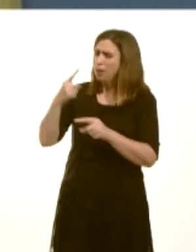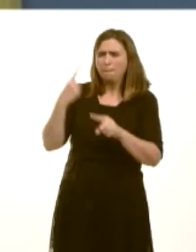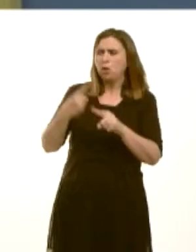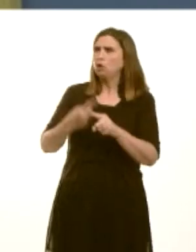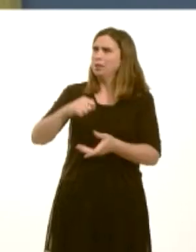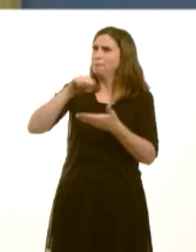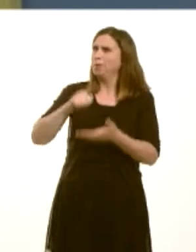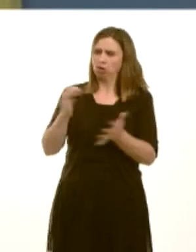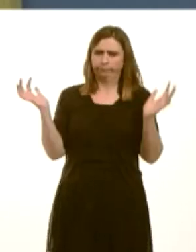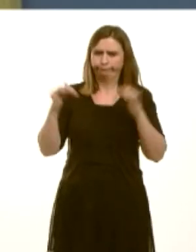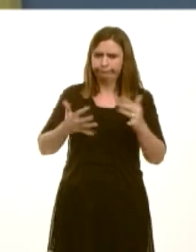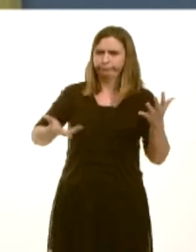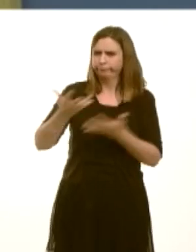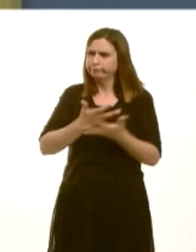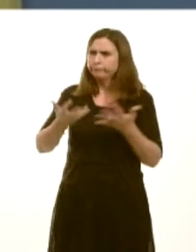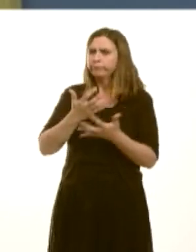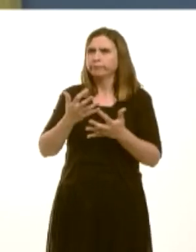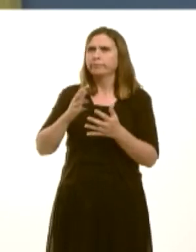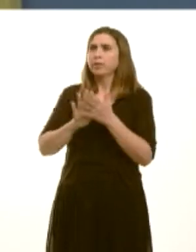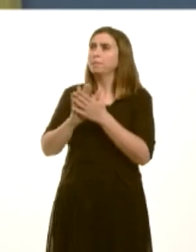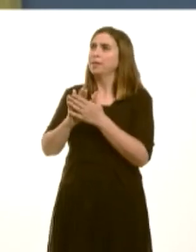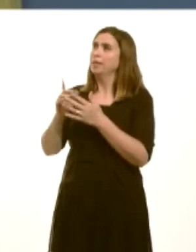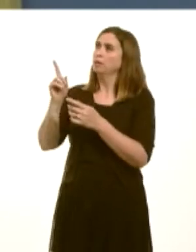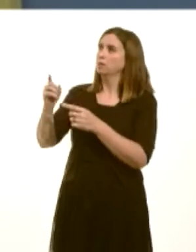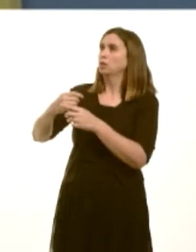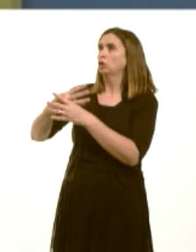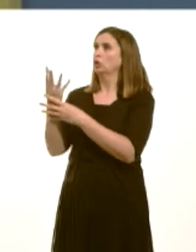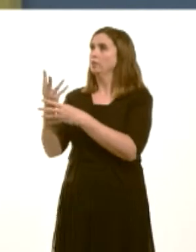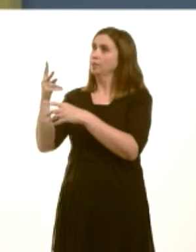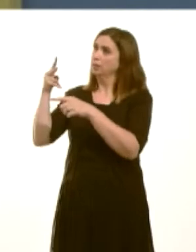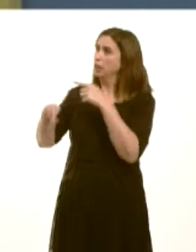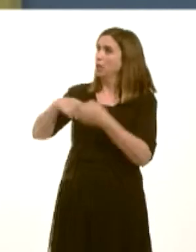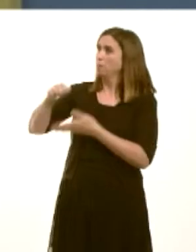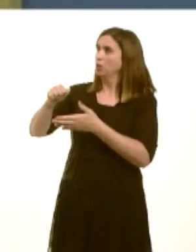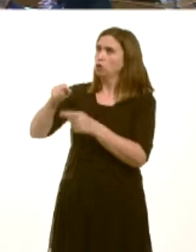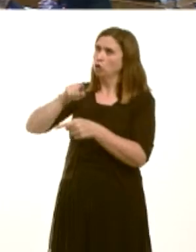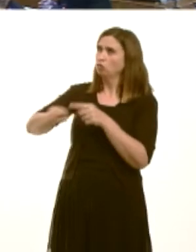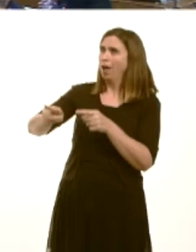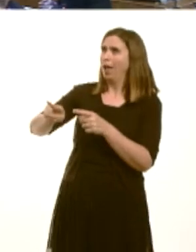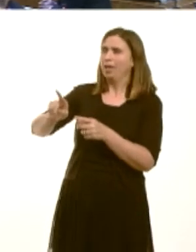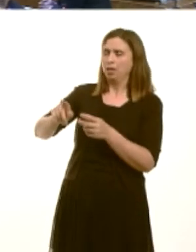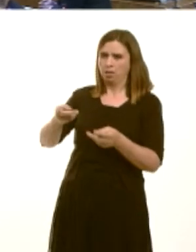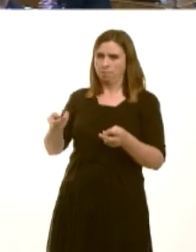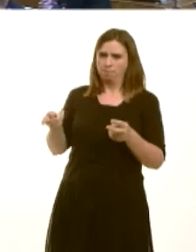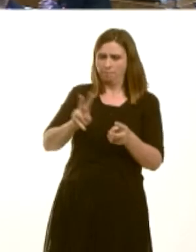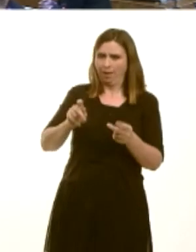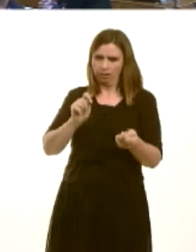the election to reverse Tory spending cuts to the Welsh Governmentís budget? Yes or no? Carwyn Jones: First of all, we have to see